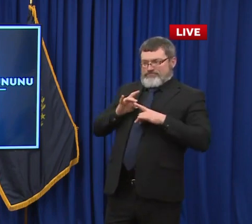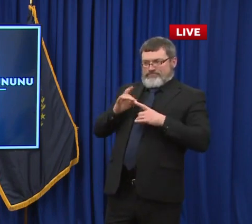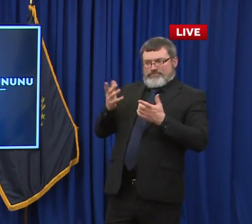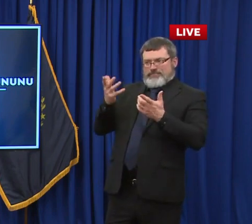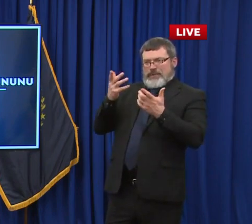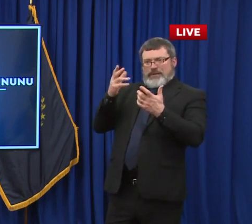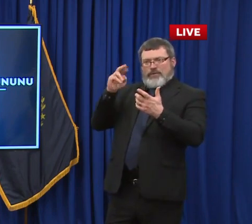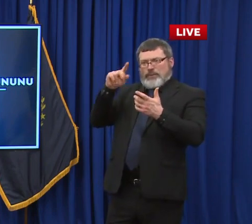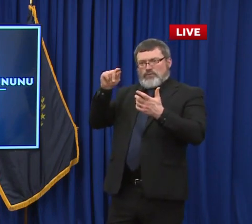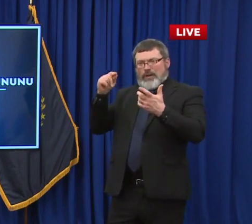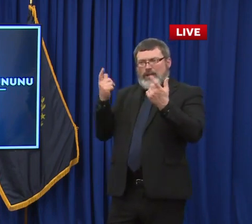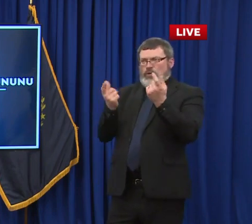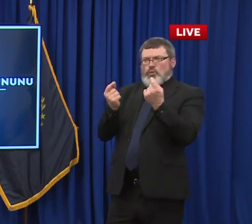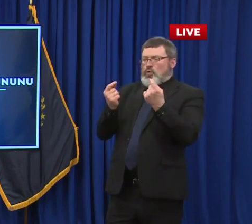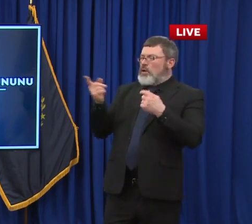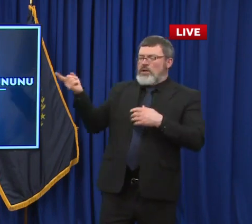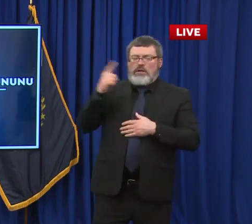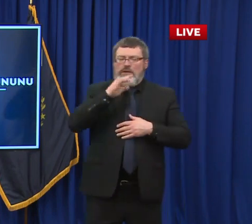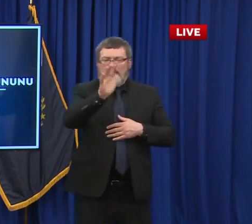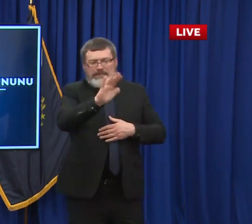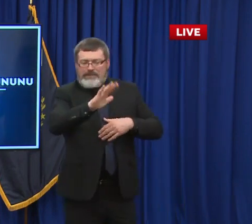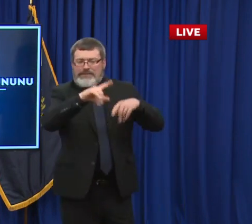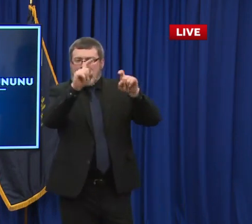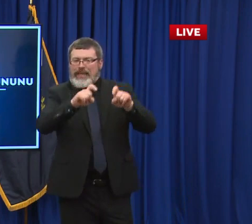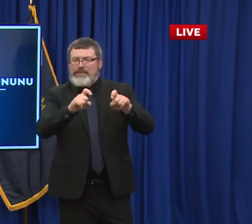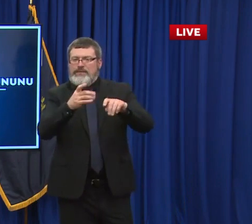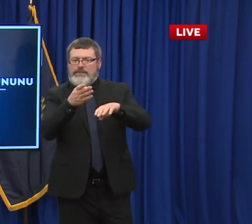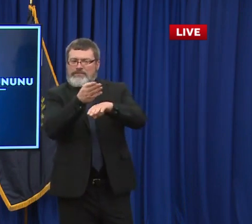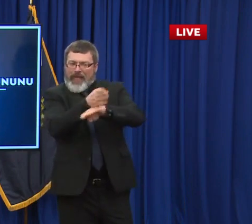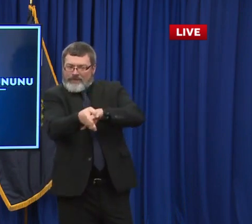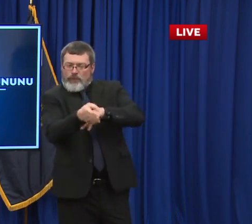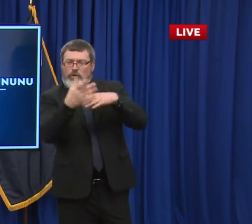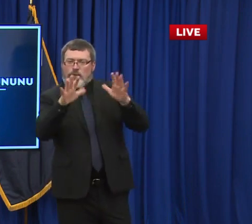THEY TESTED POSITIVE I BELIEVE AFTER THE MEETING.